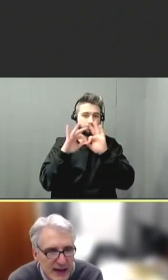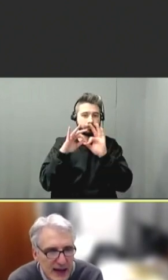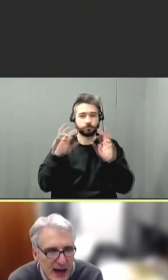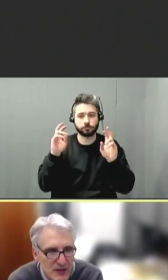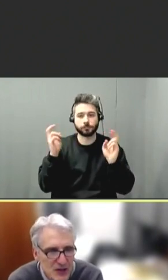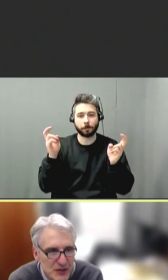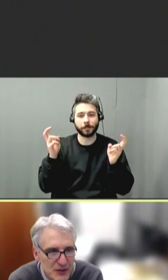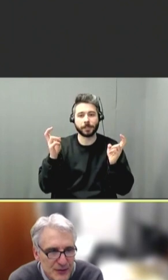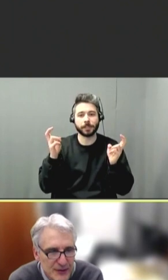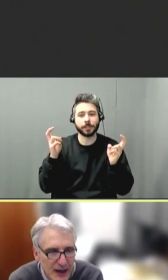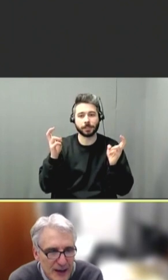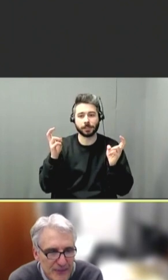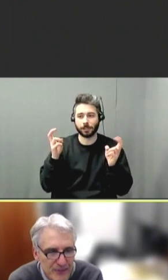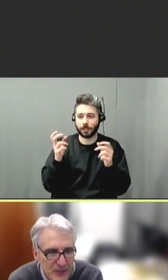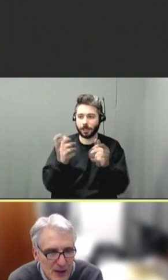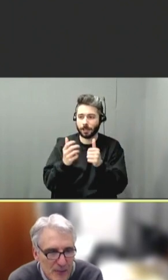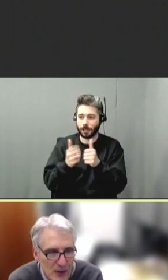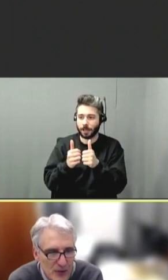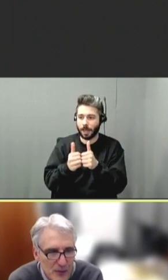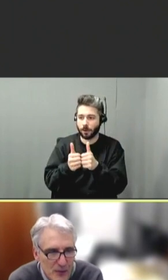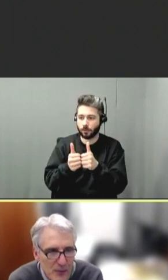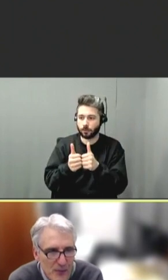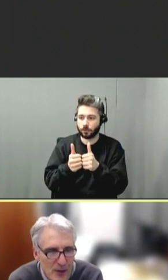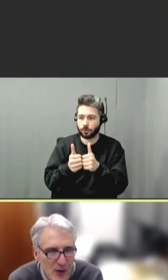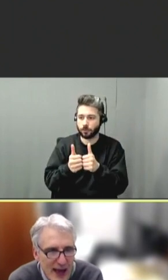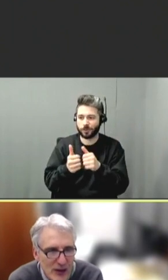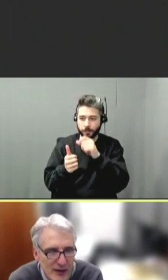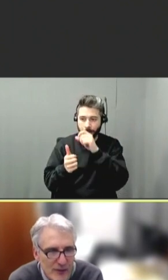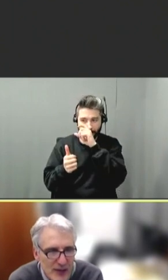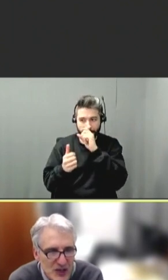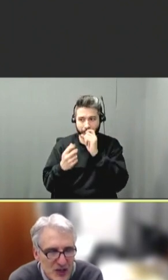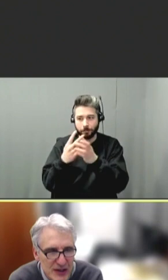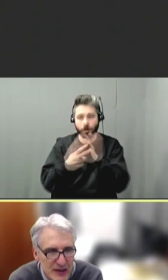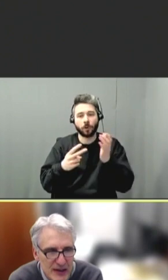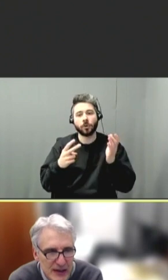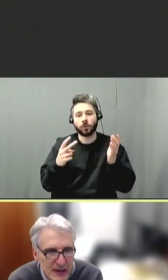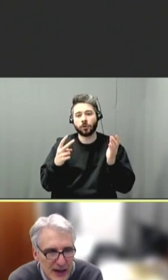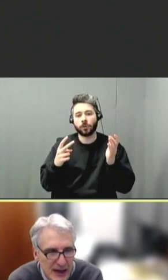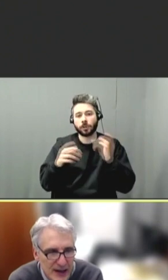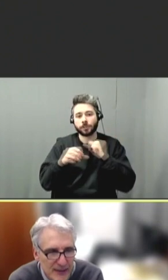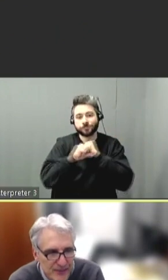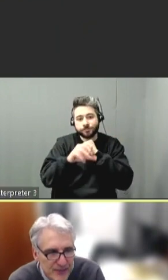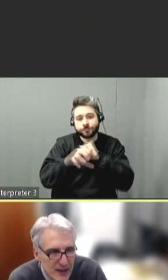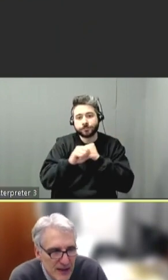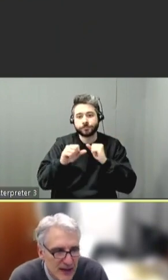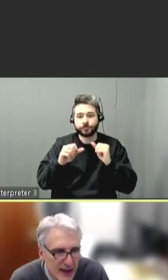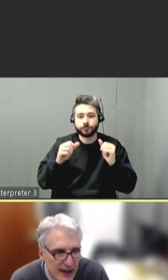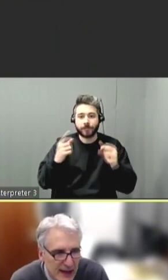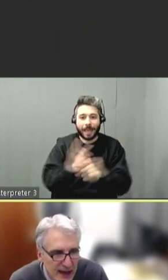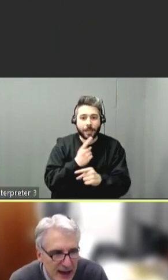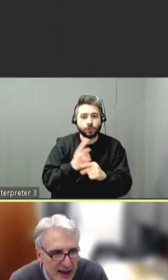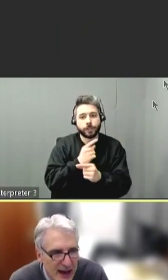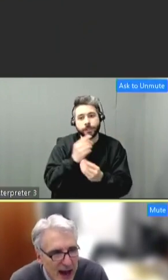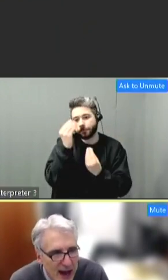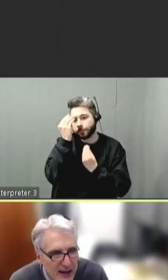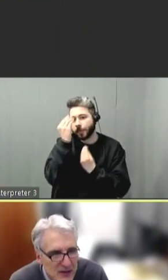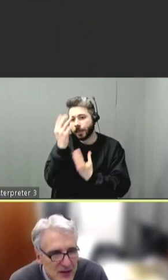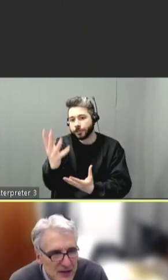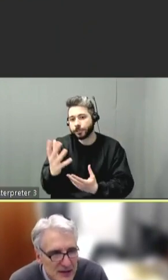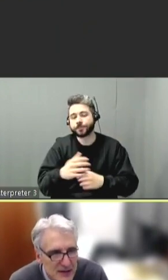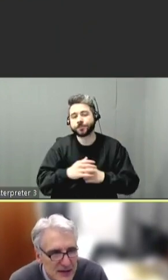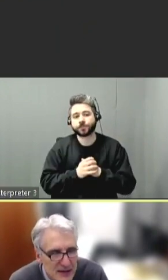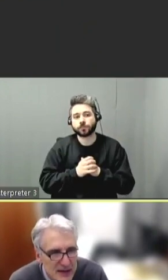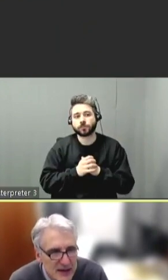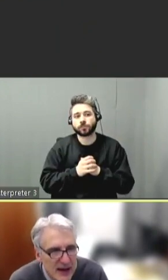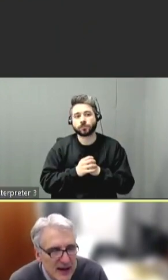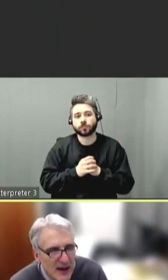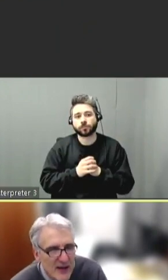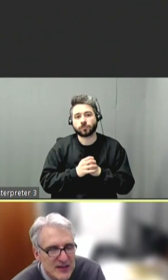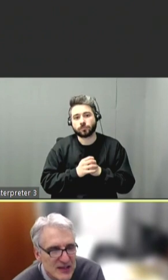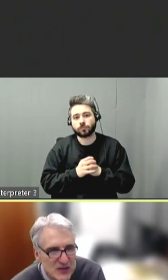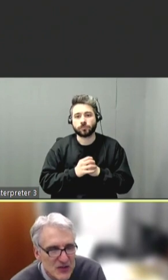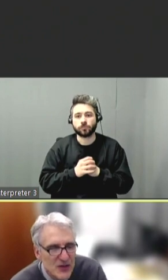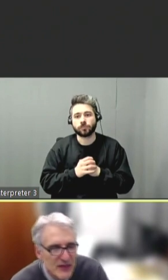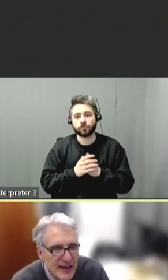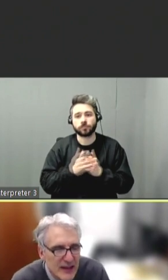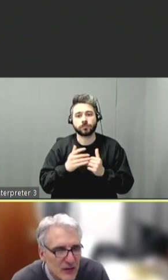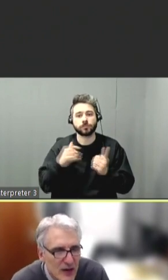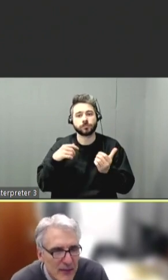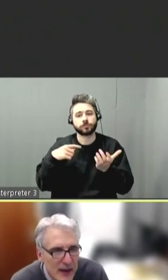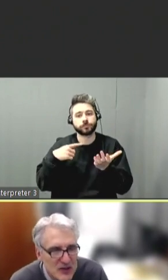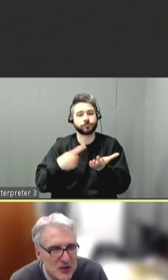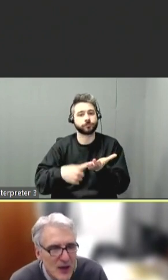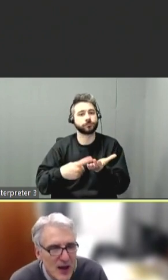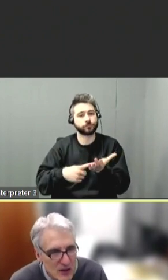how to both promote accurate information and -- our discussions certainly include. I'm not sure